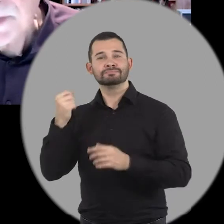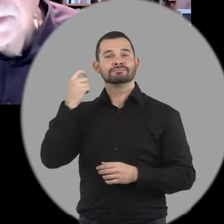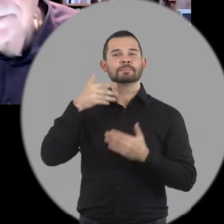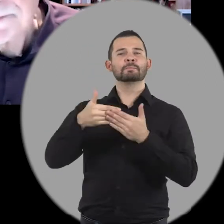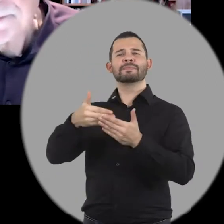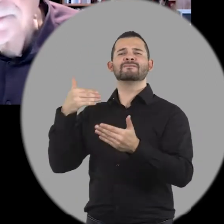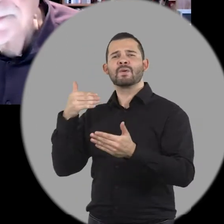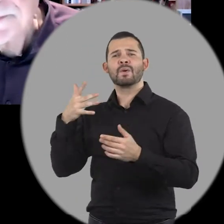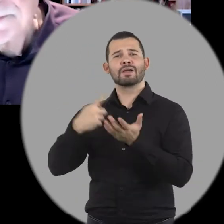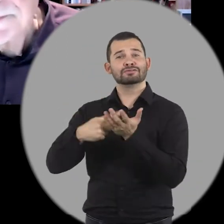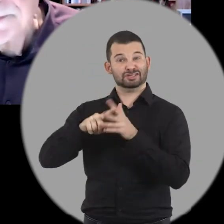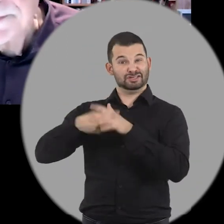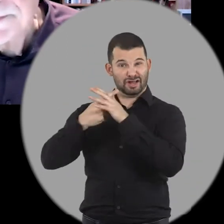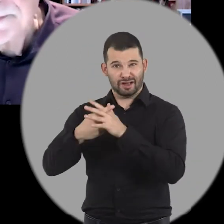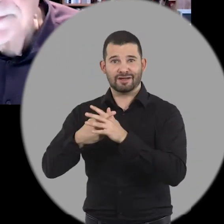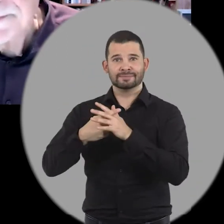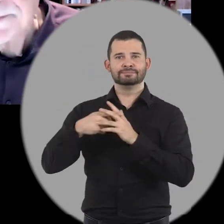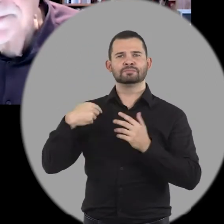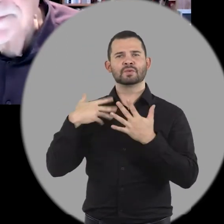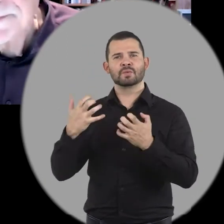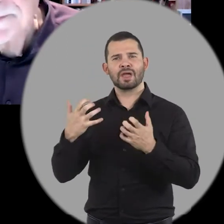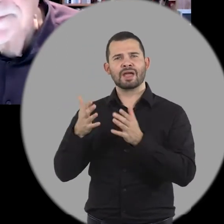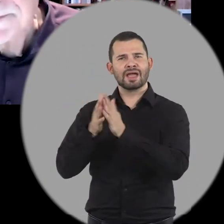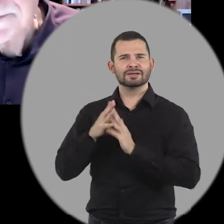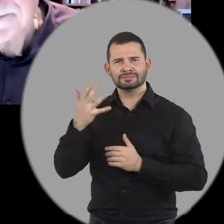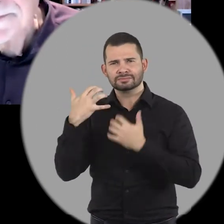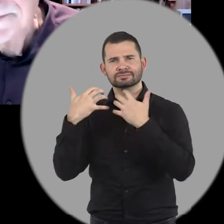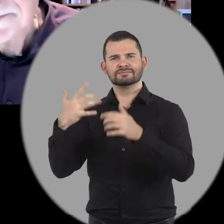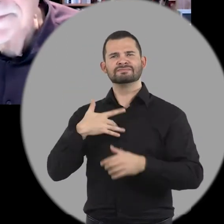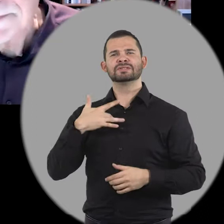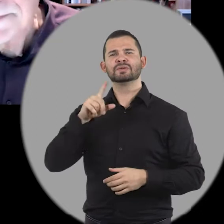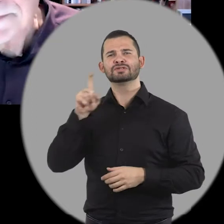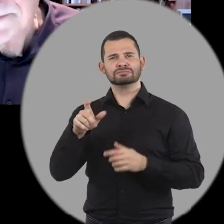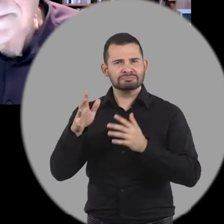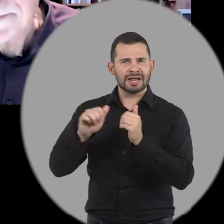I want to ask you a loaded question. How are you? How are you and your family?